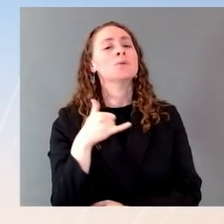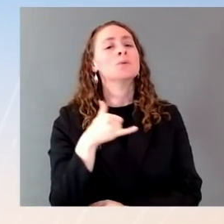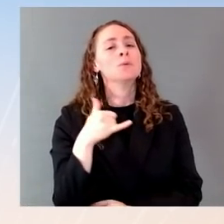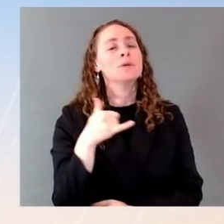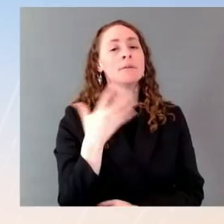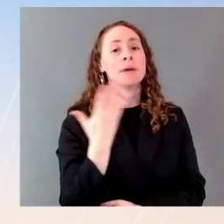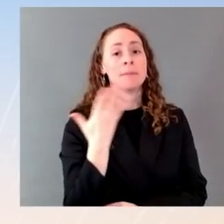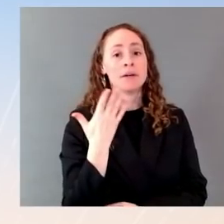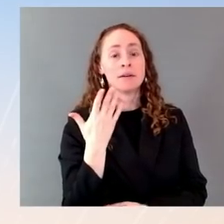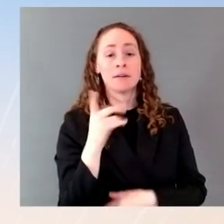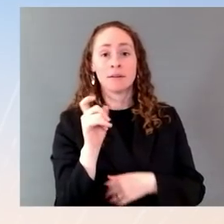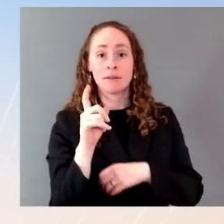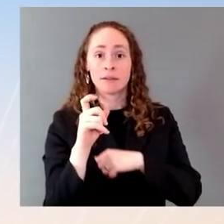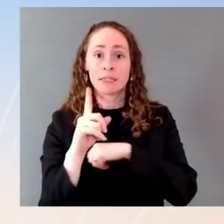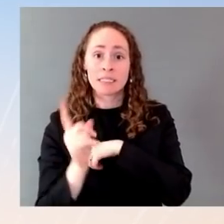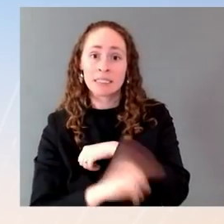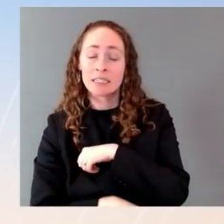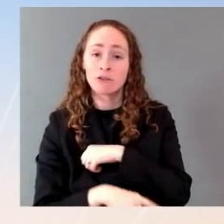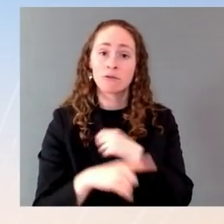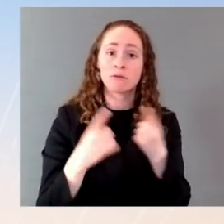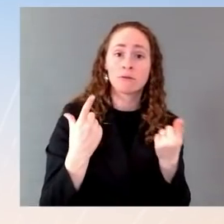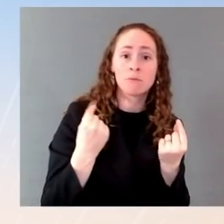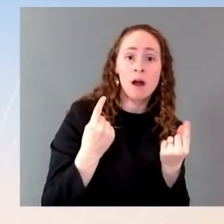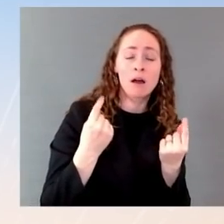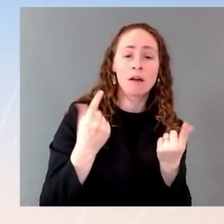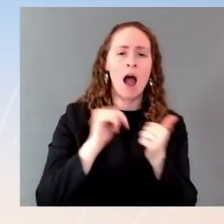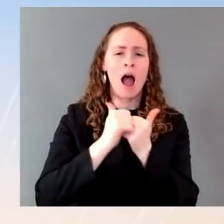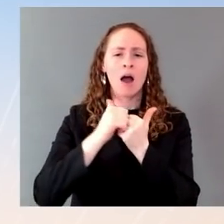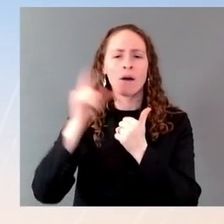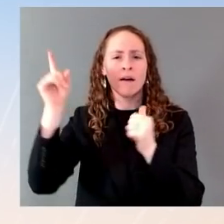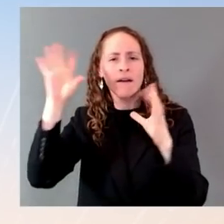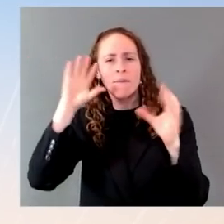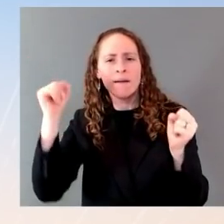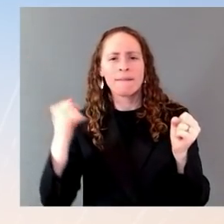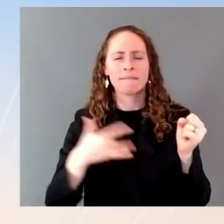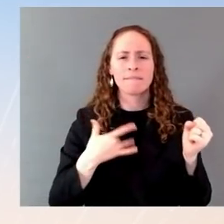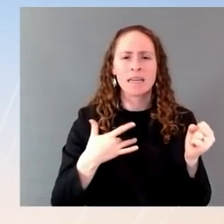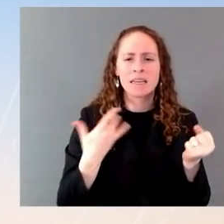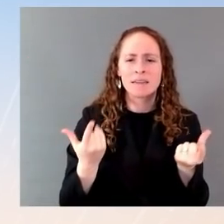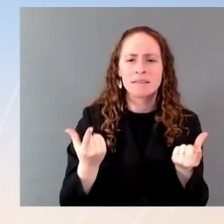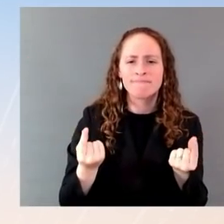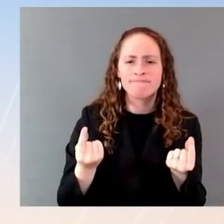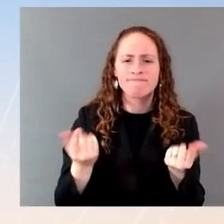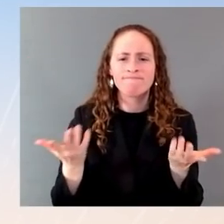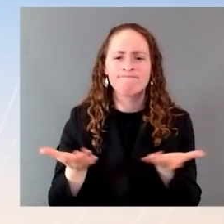in the joint statement -- would -- we would take -- there would be action taken if, quote, Russia attempts "to use energy as a weapon or commit